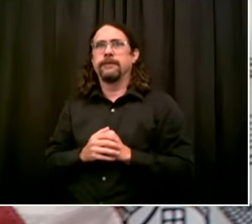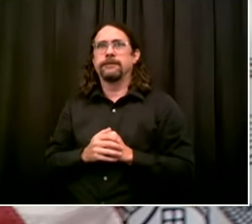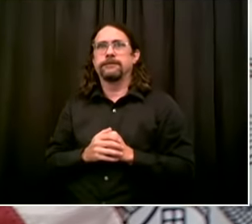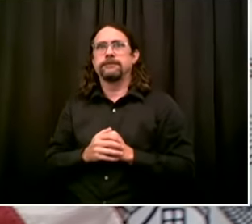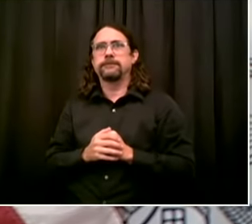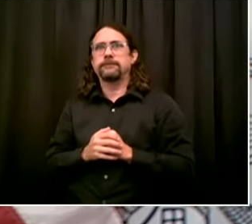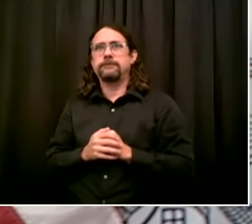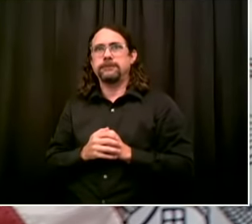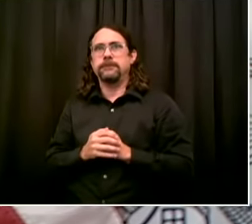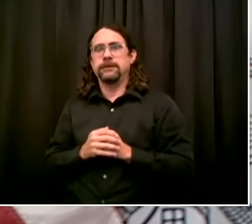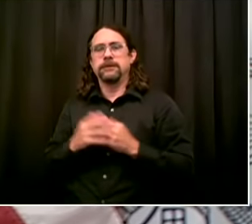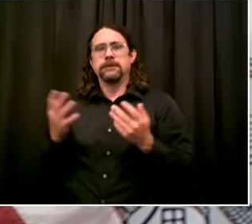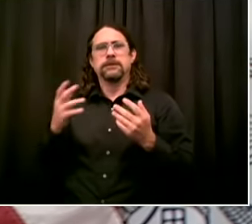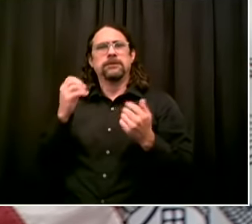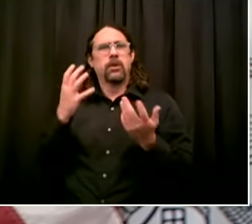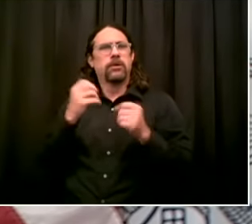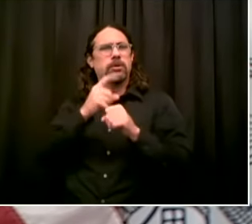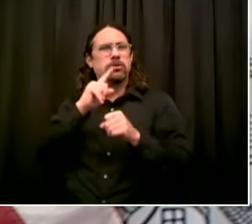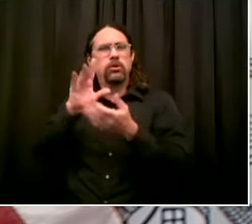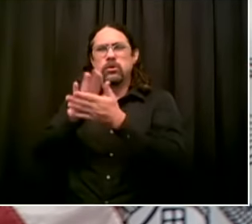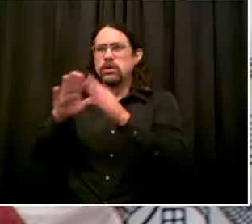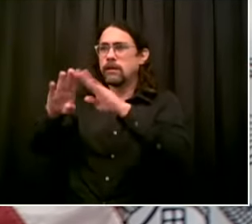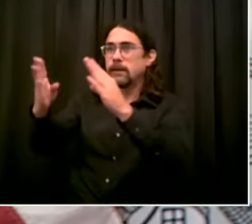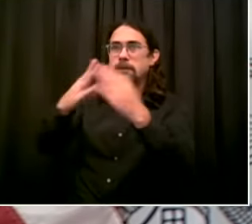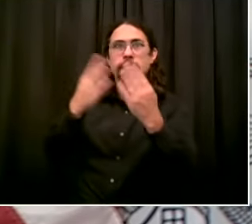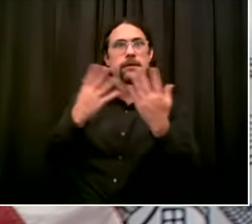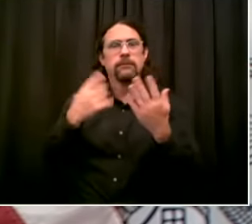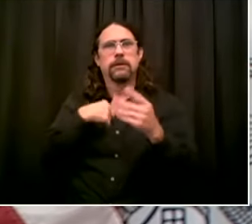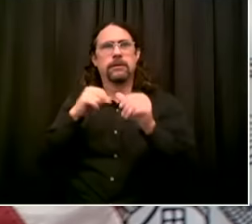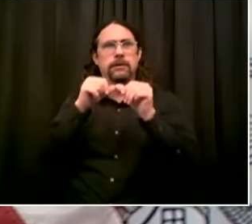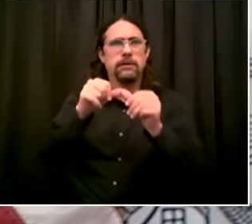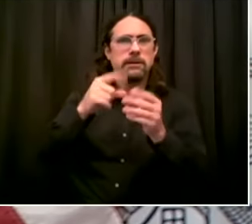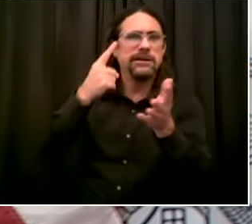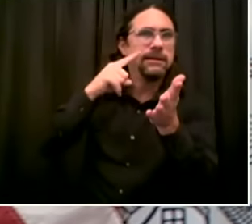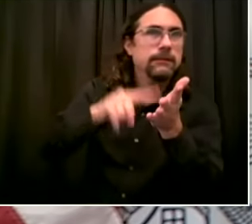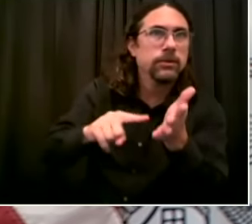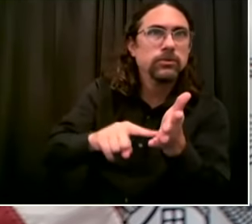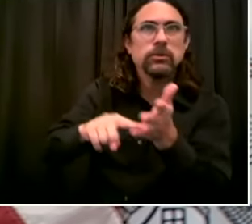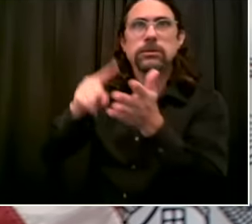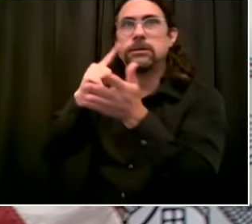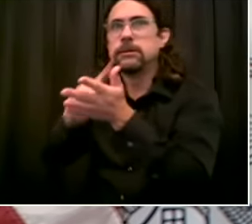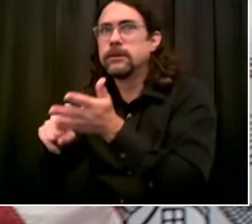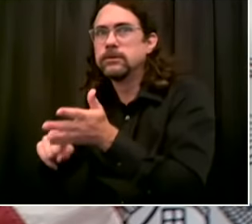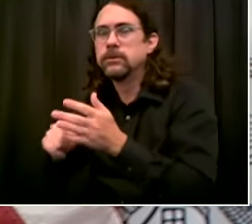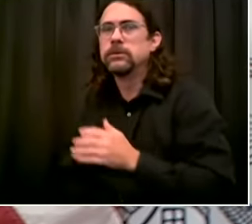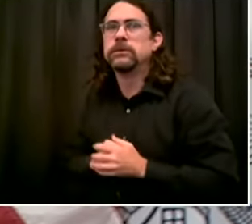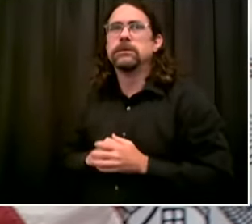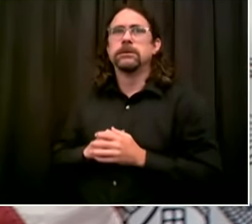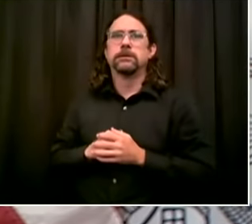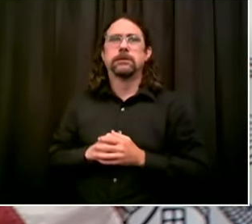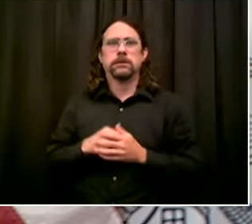MONDAY NIGHT OR TUESDAY MORNING WE COULD TAKE ANY NAD ALL OF THESE ACTIONS. IT IS VERY